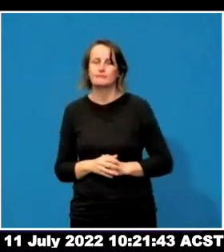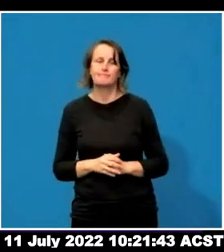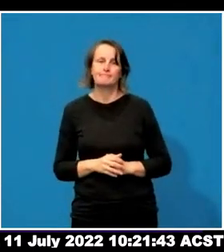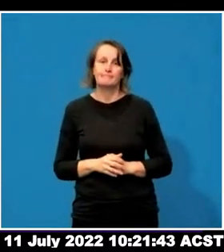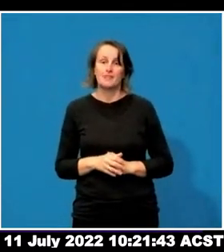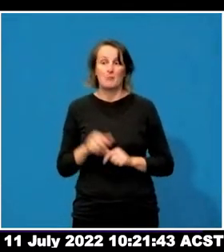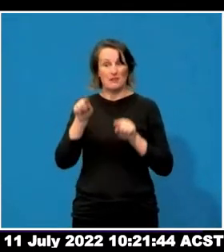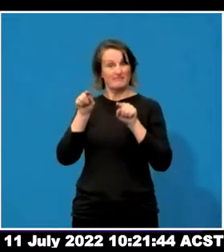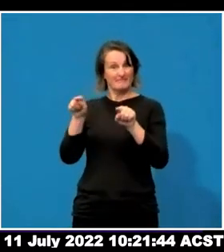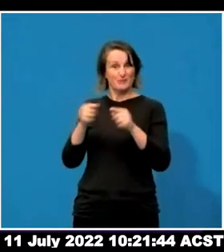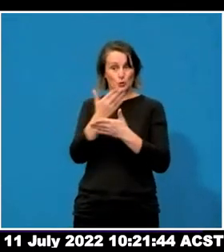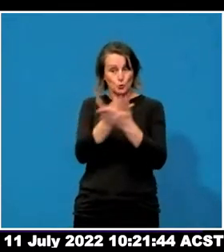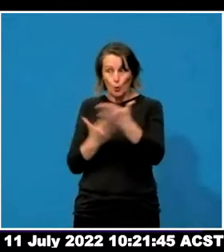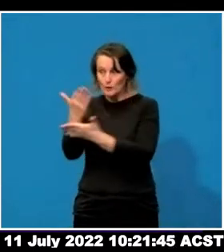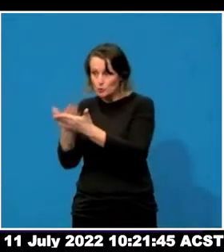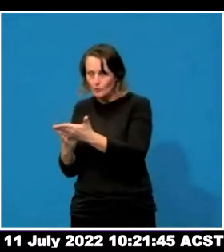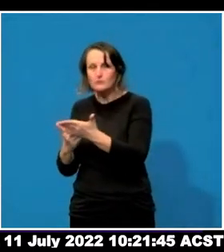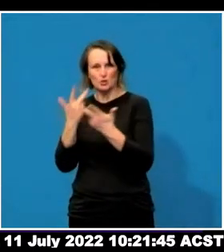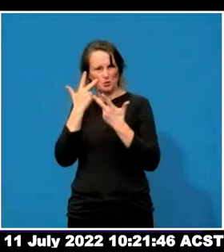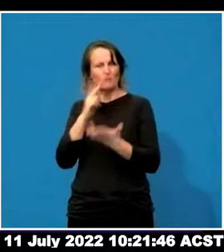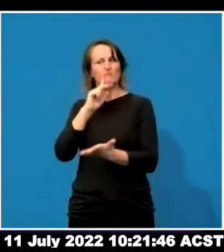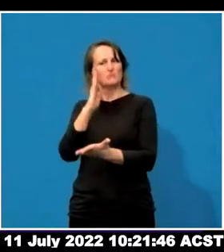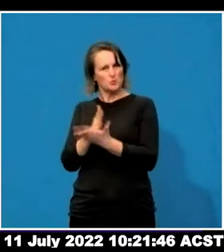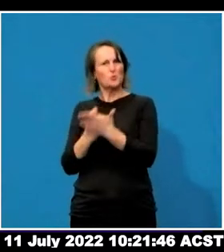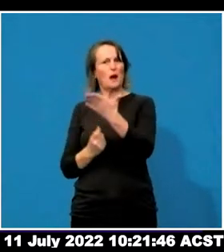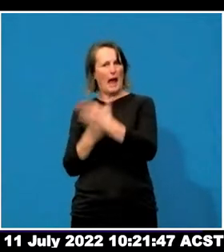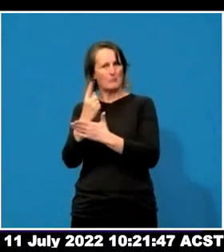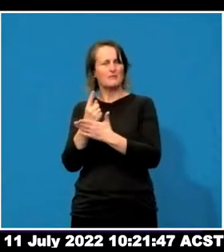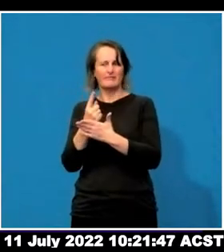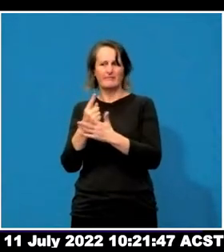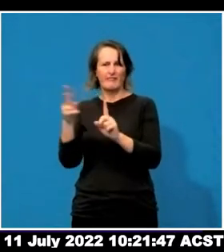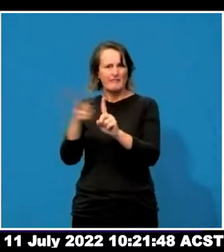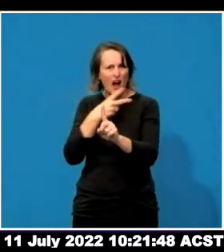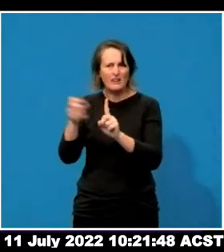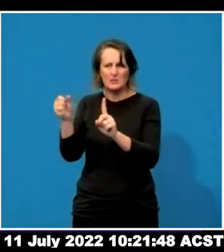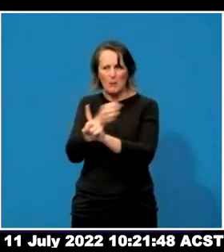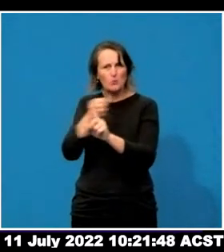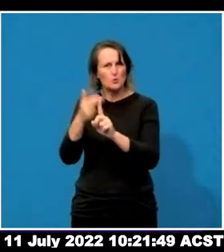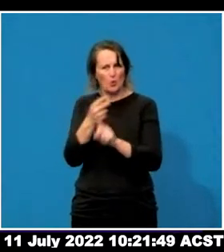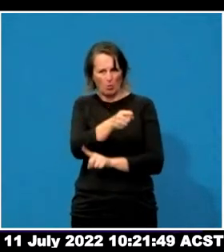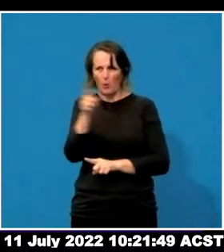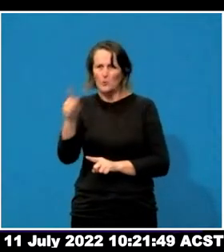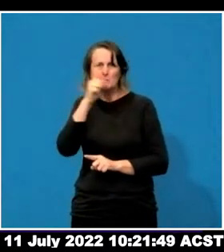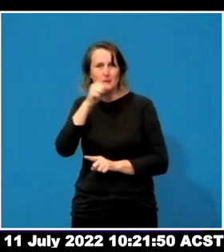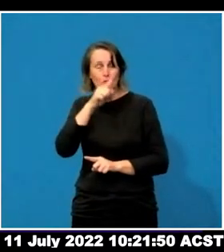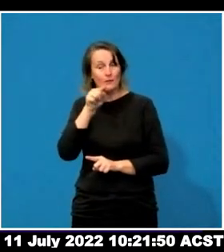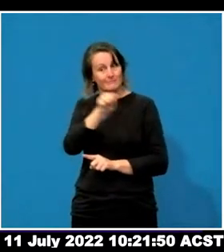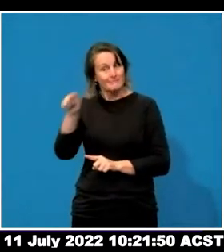result in violence and abuse being perpetrated on people with cognitive impairment, will still need to be addressed.